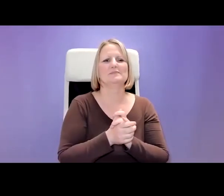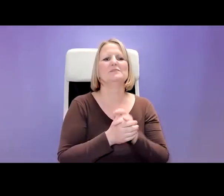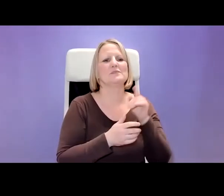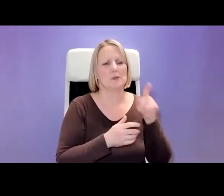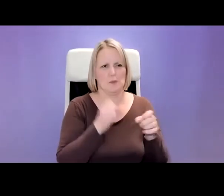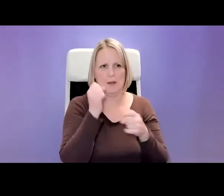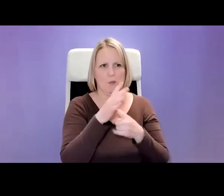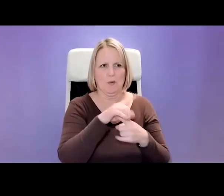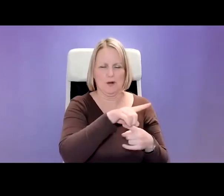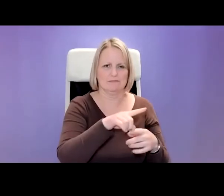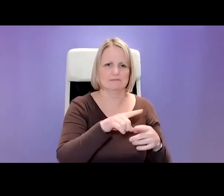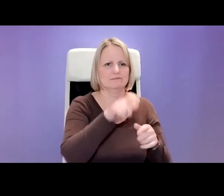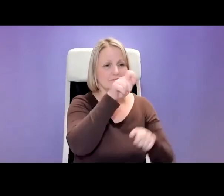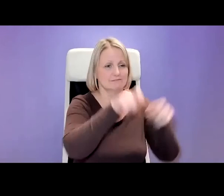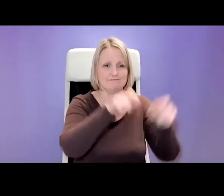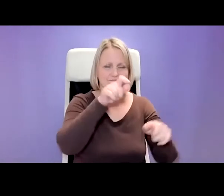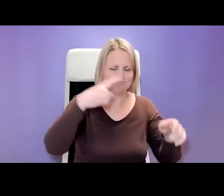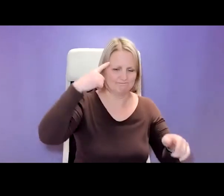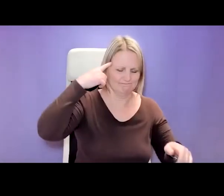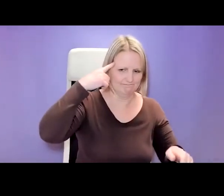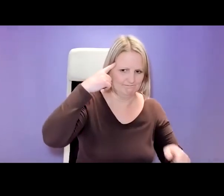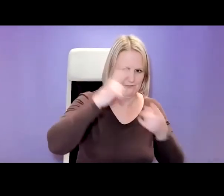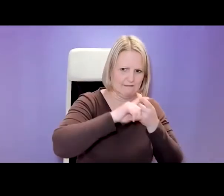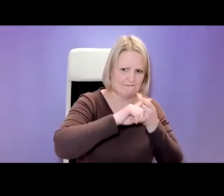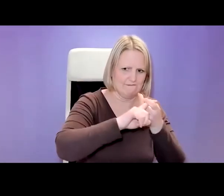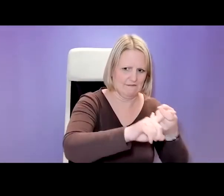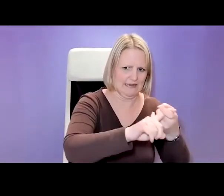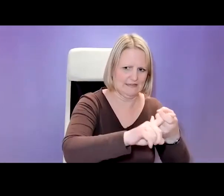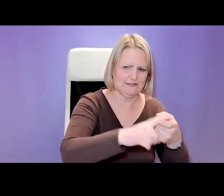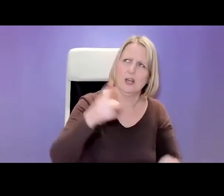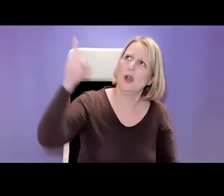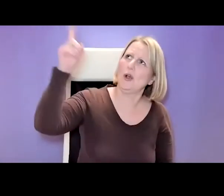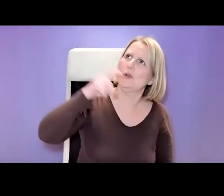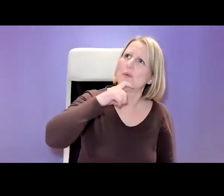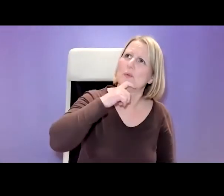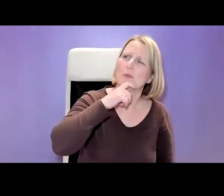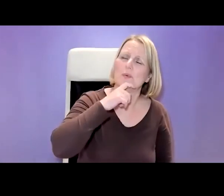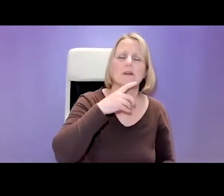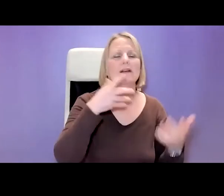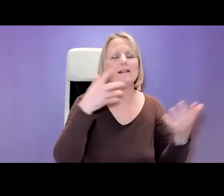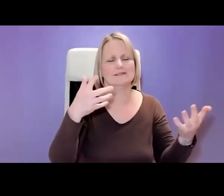and so resist the introspection and repentance that leads to salvation.